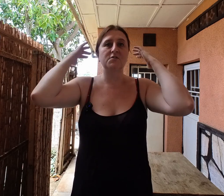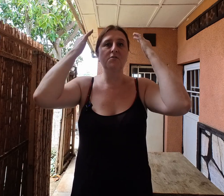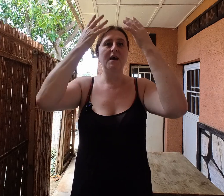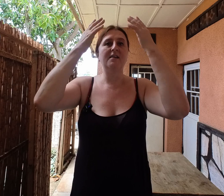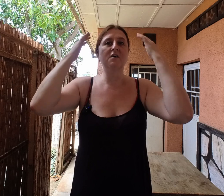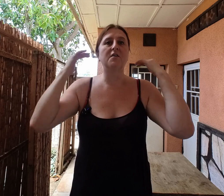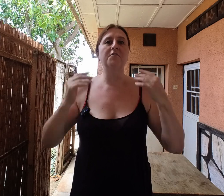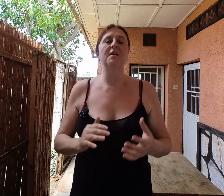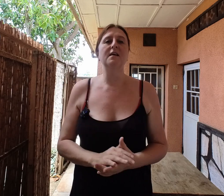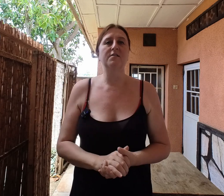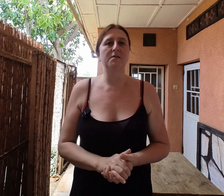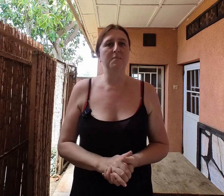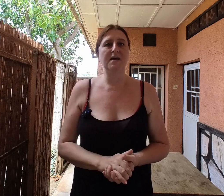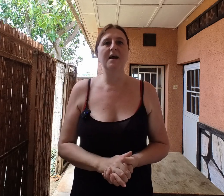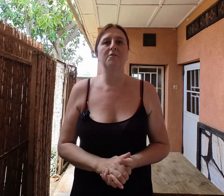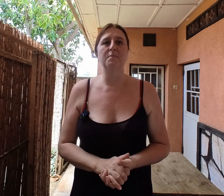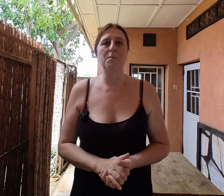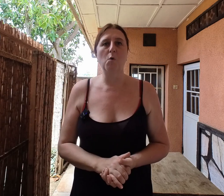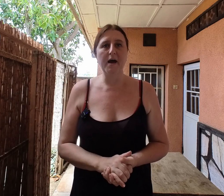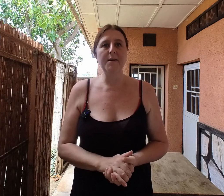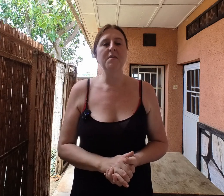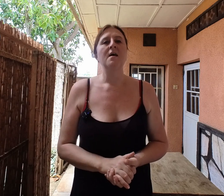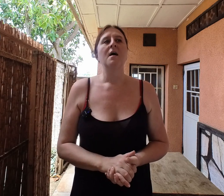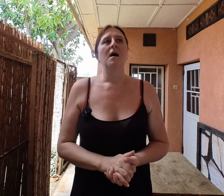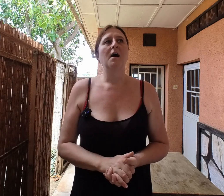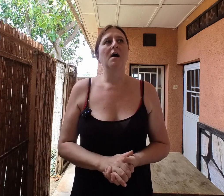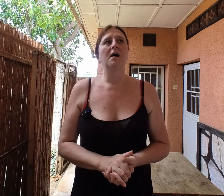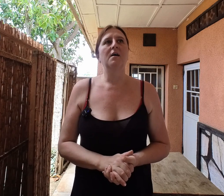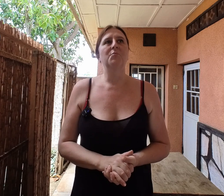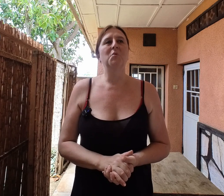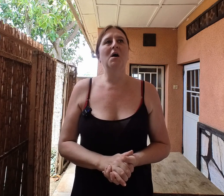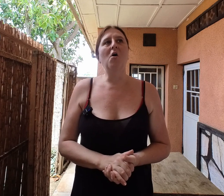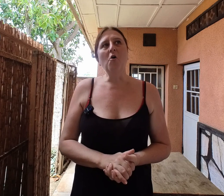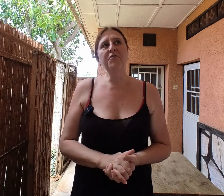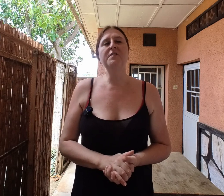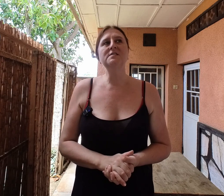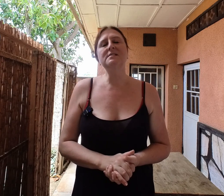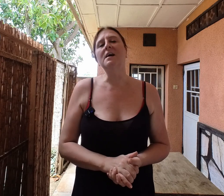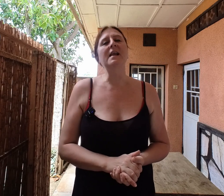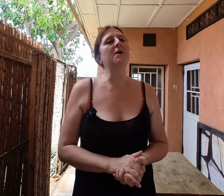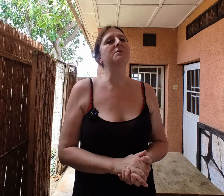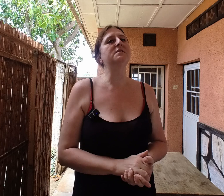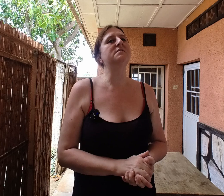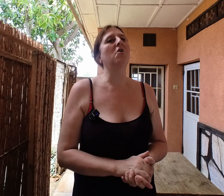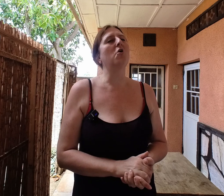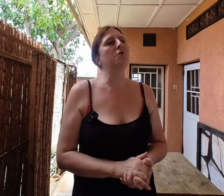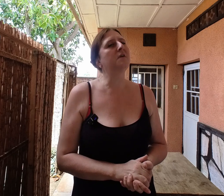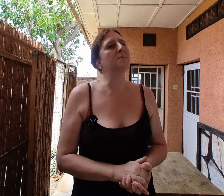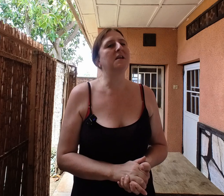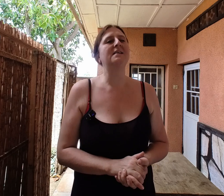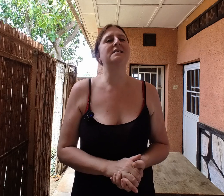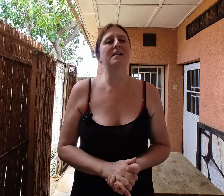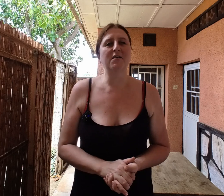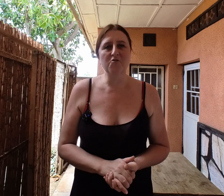to the head covering that many Arab men wear. Often sign language is not overly politically